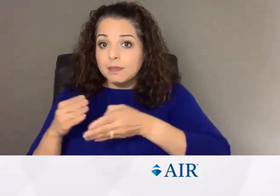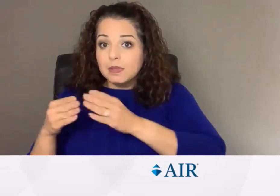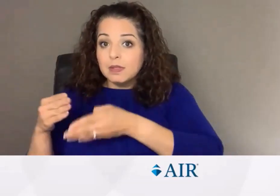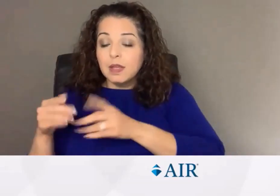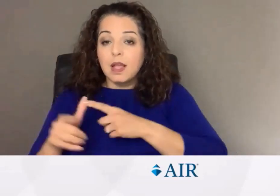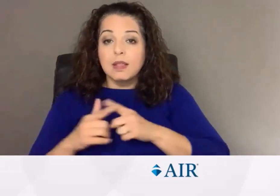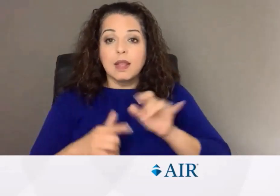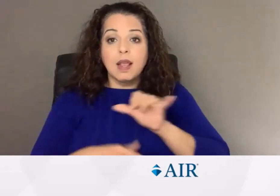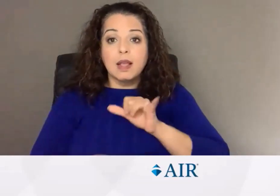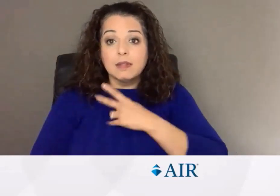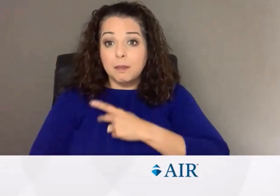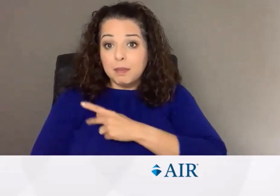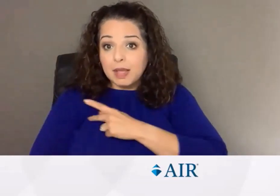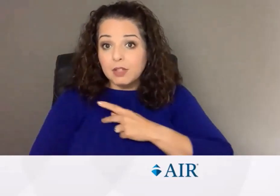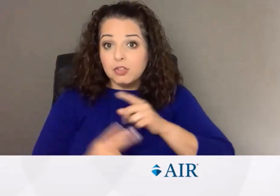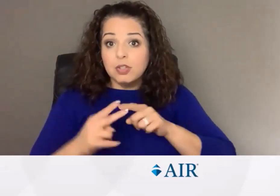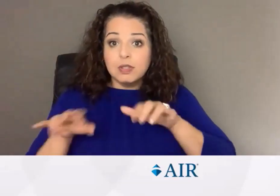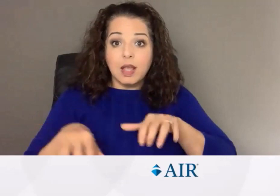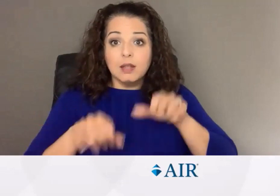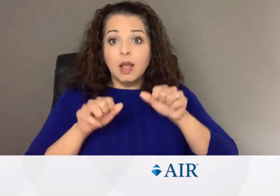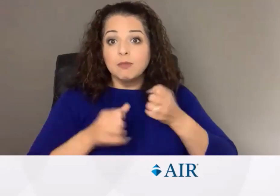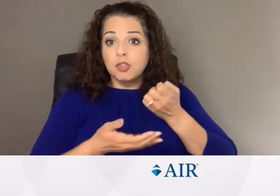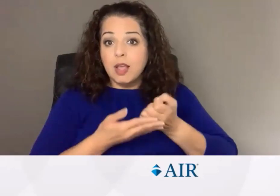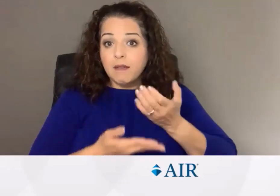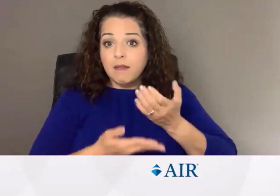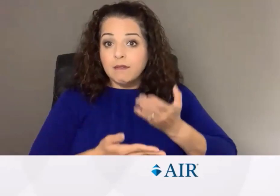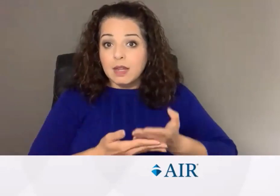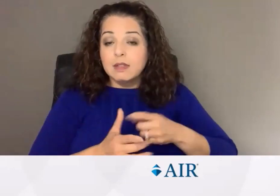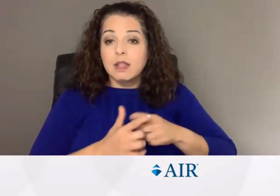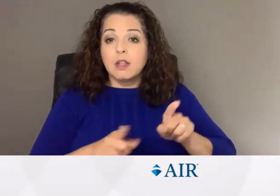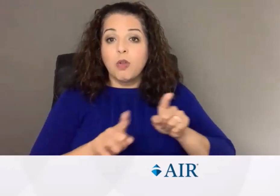and adoption of the evidence, and penetration to what extent